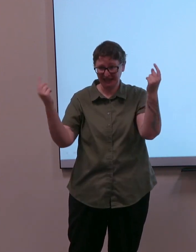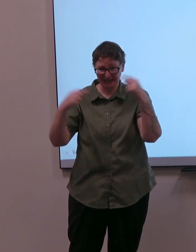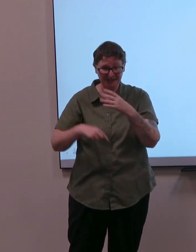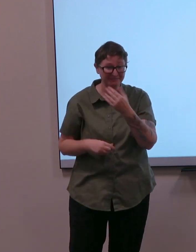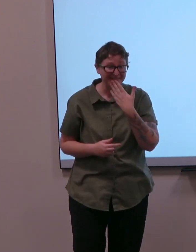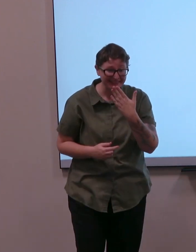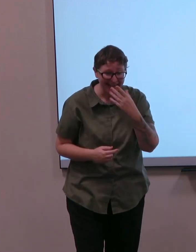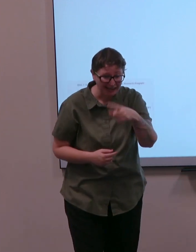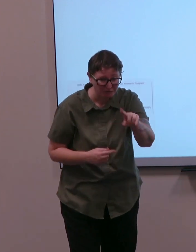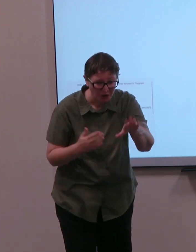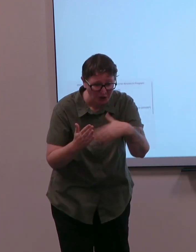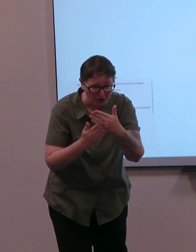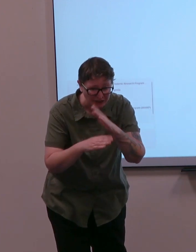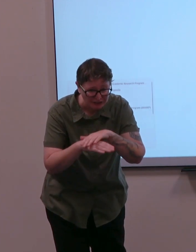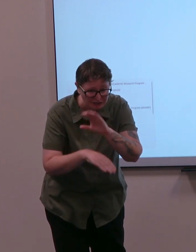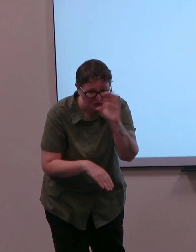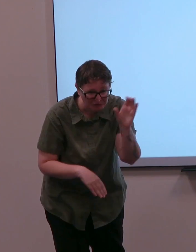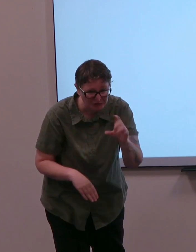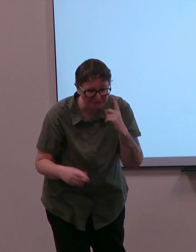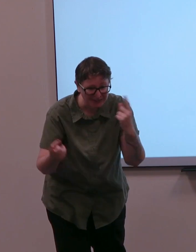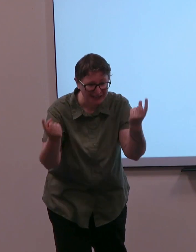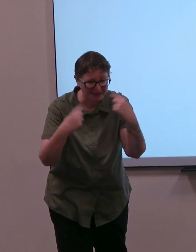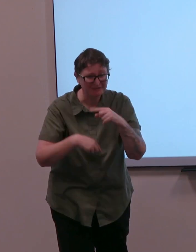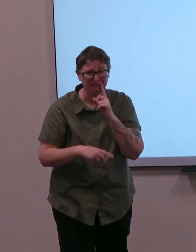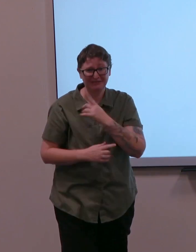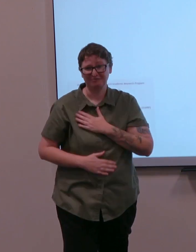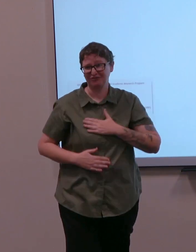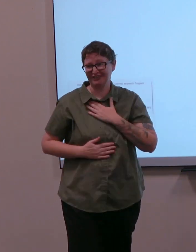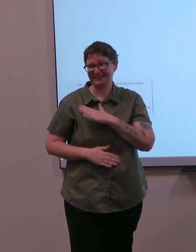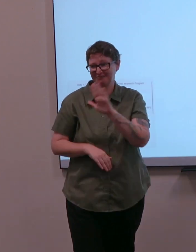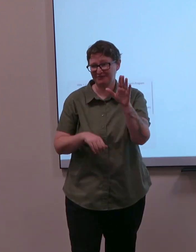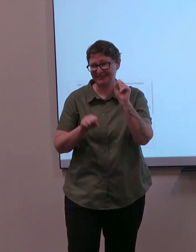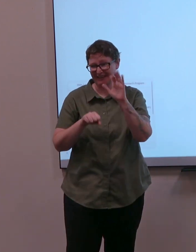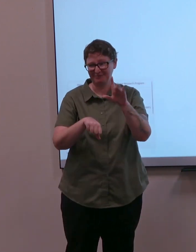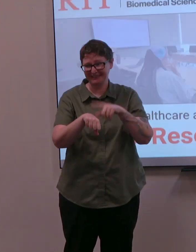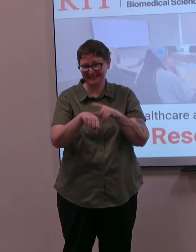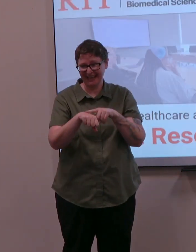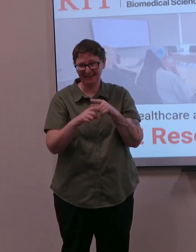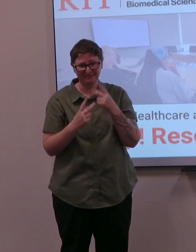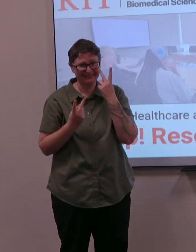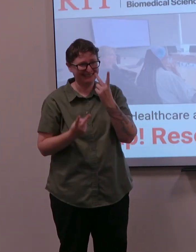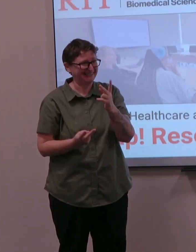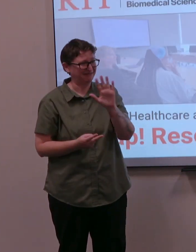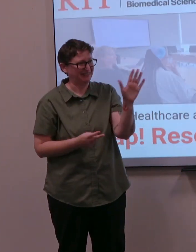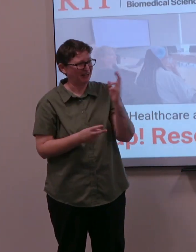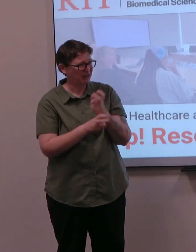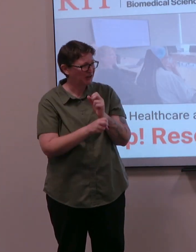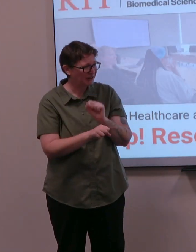Thank you all for coming, and thank you all on Zoom for joining us. I really appreciated taking the time to